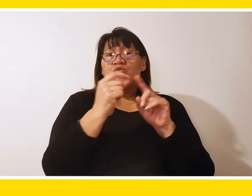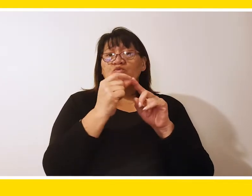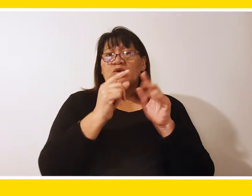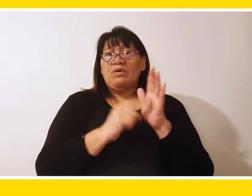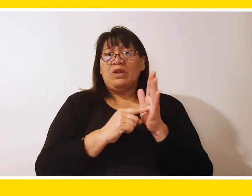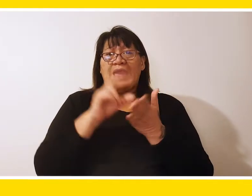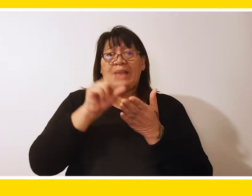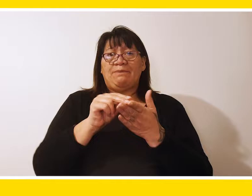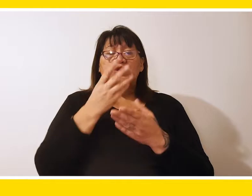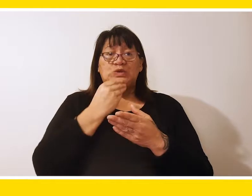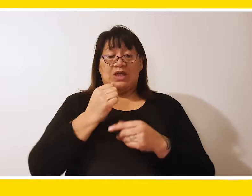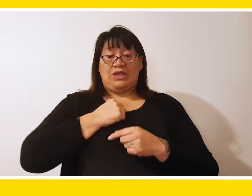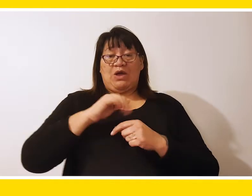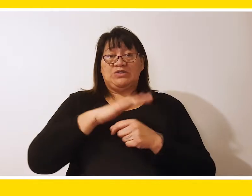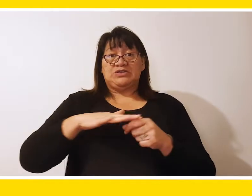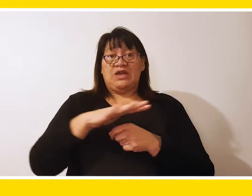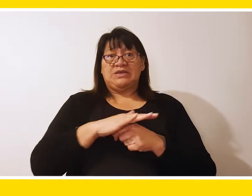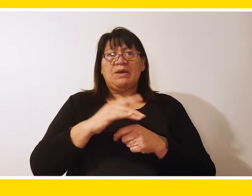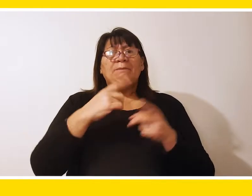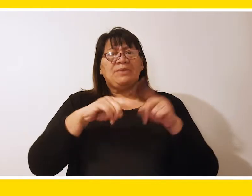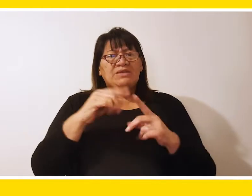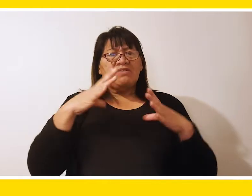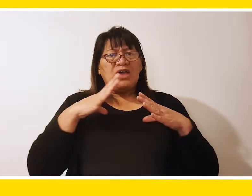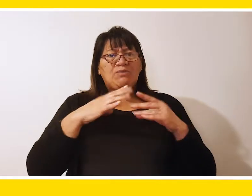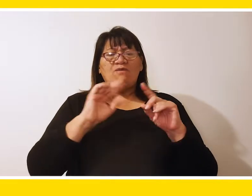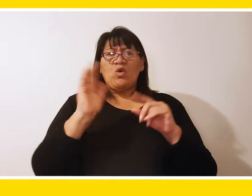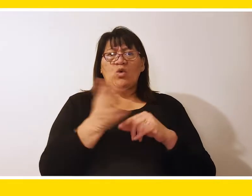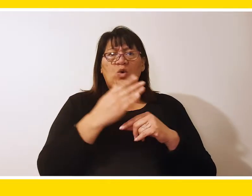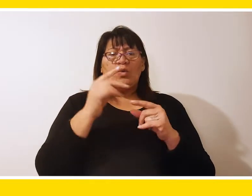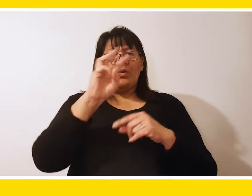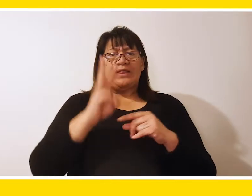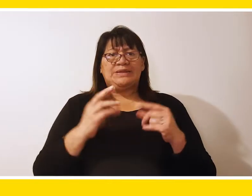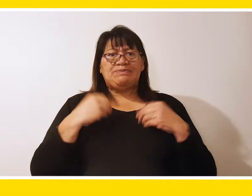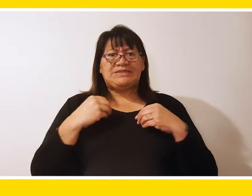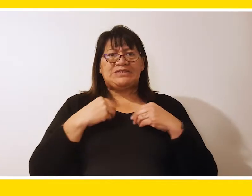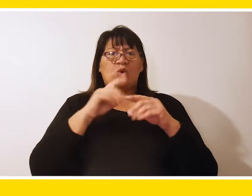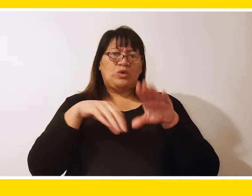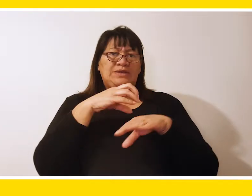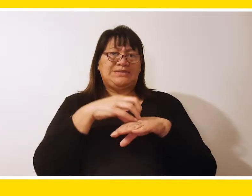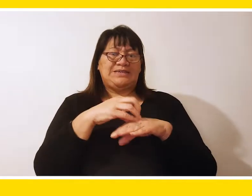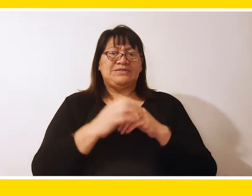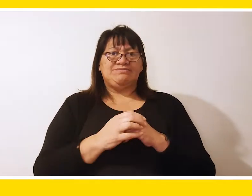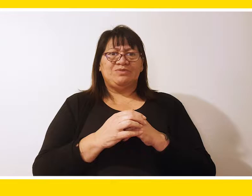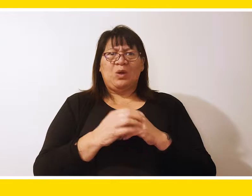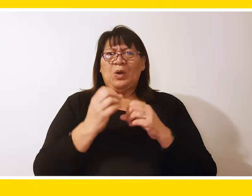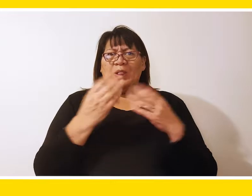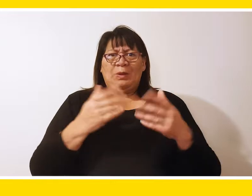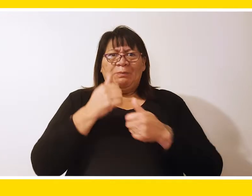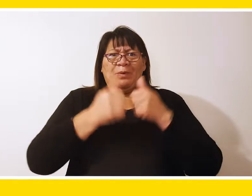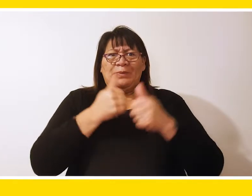which we're using at our sites and helping make available to Wellington businesses and organisations. The uptake has been huge,